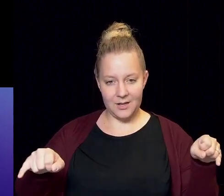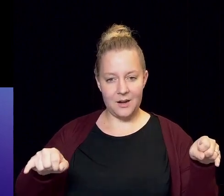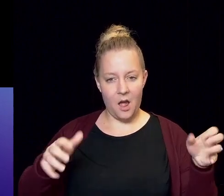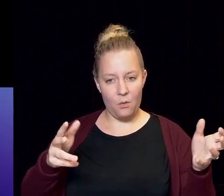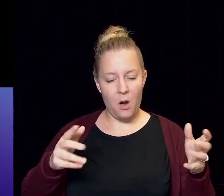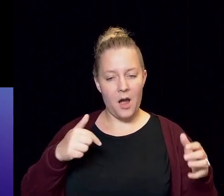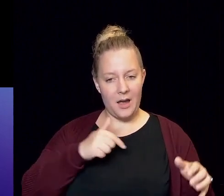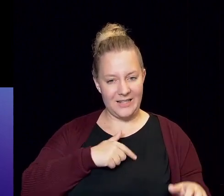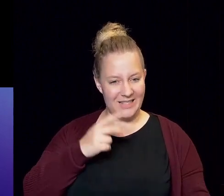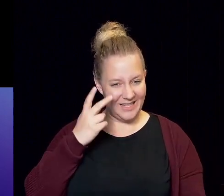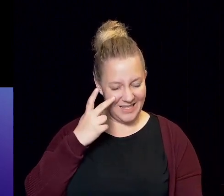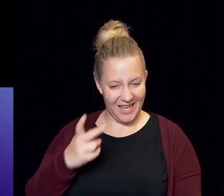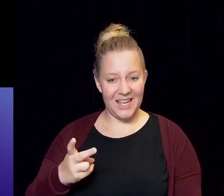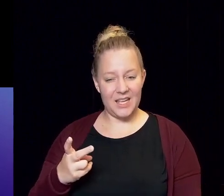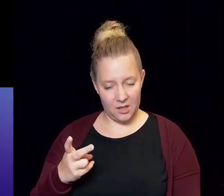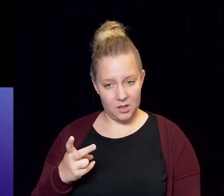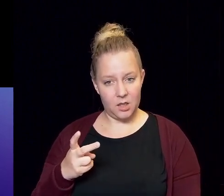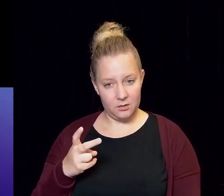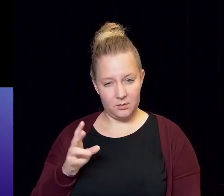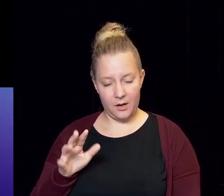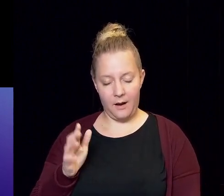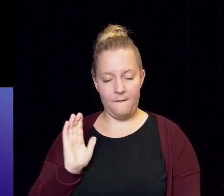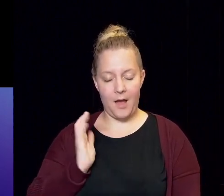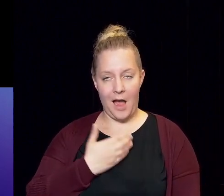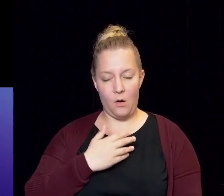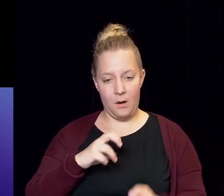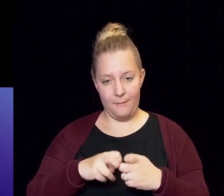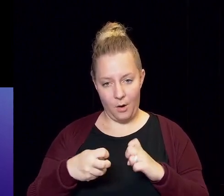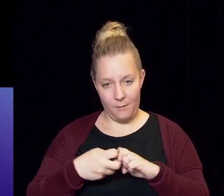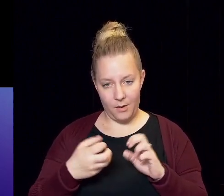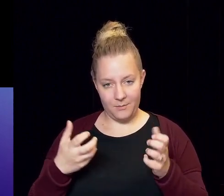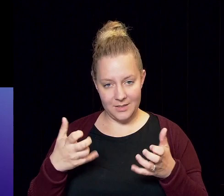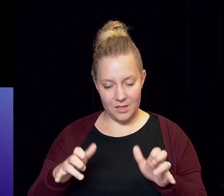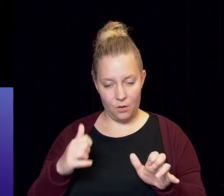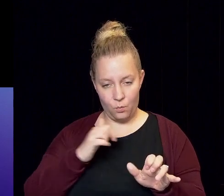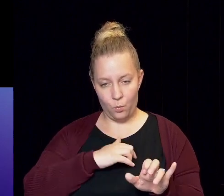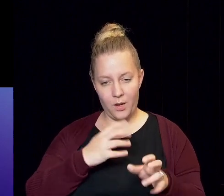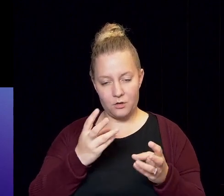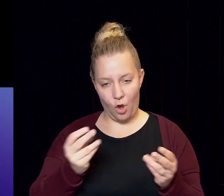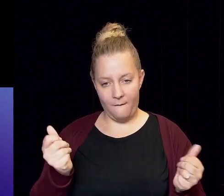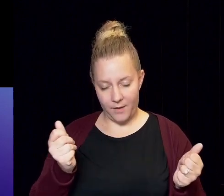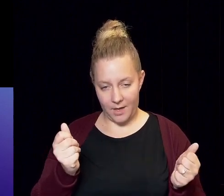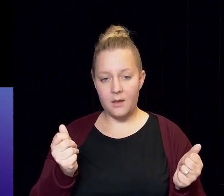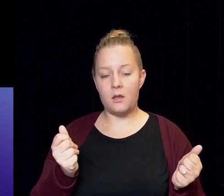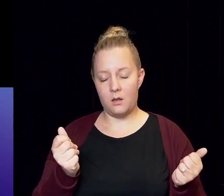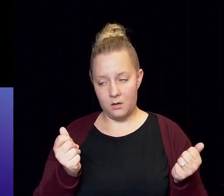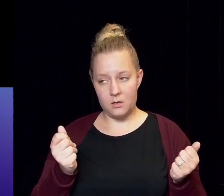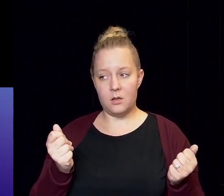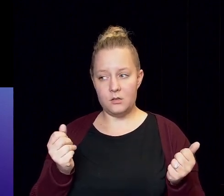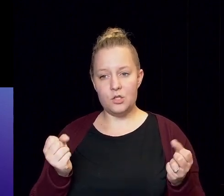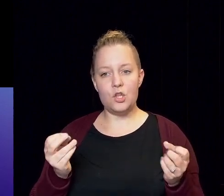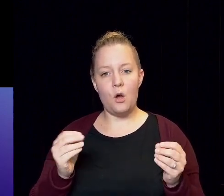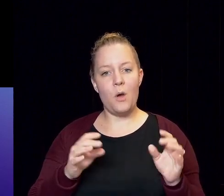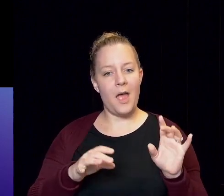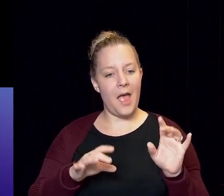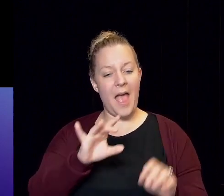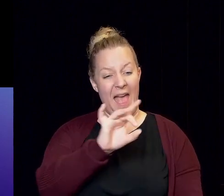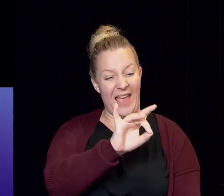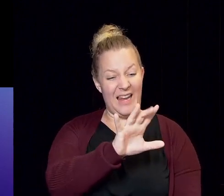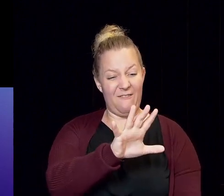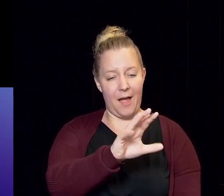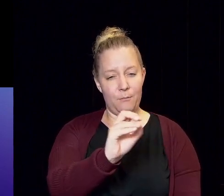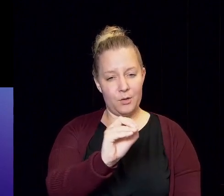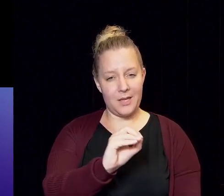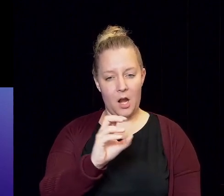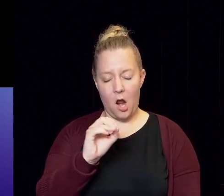kind of our problem still that we're actually working out. So, 85 % of 120. I'm gonna go